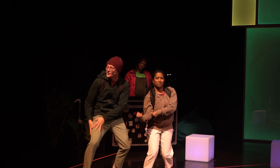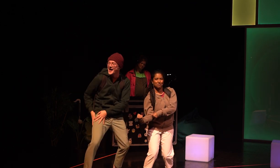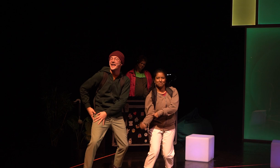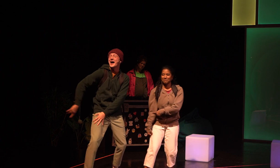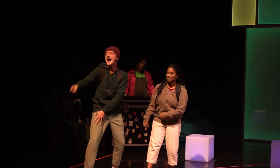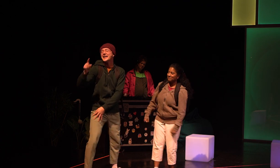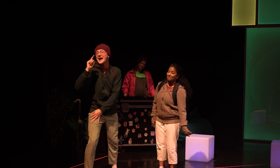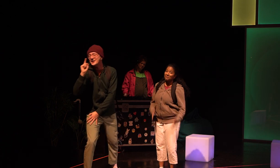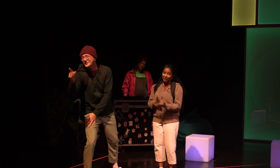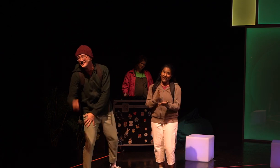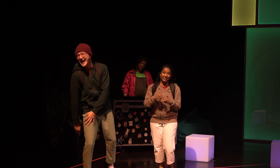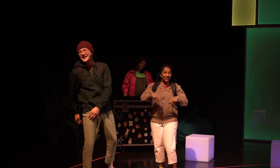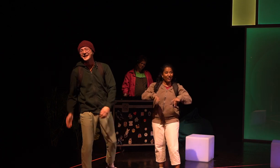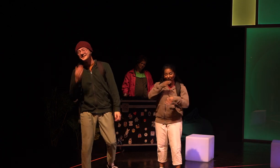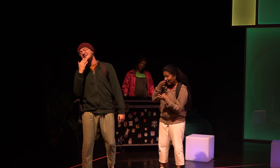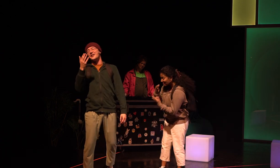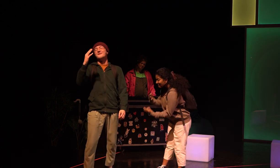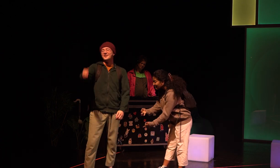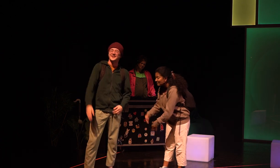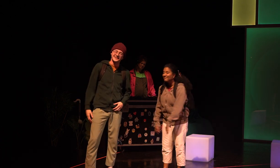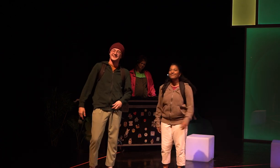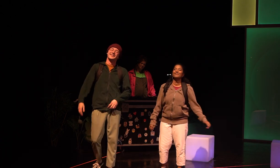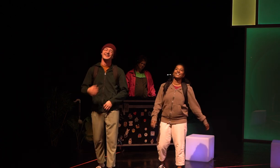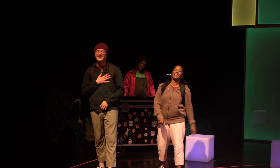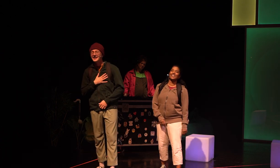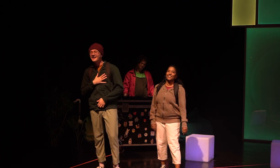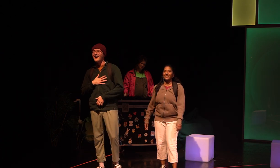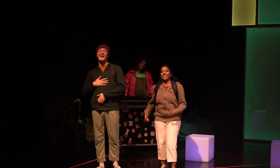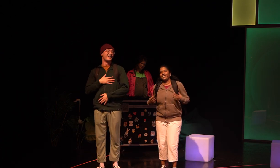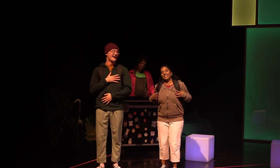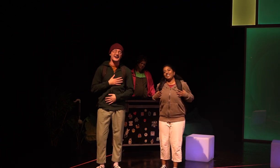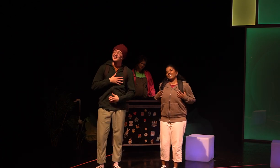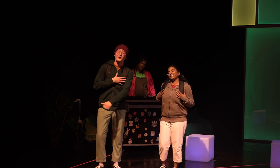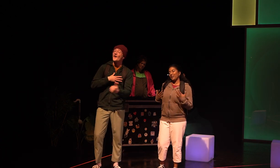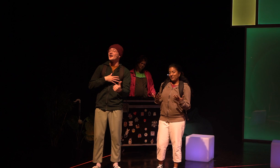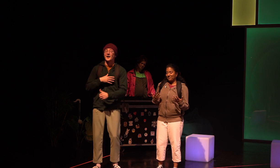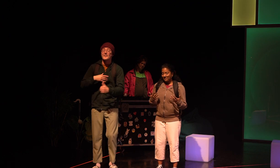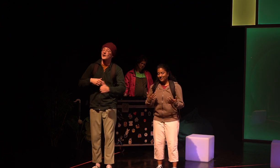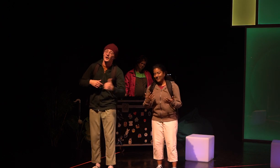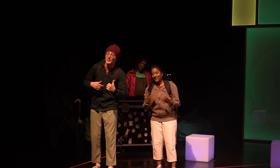muscley! Hey, you should take it as a compliment.' Oh and so at first I tried to